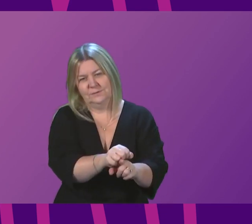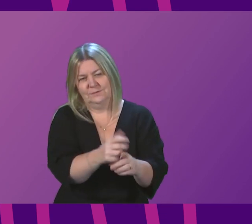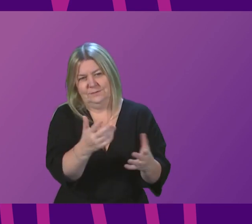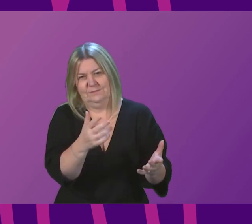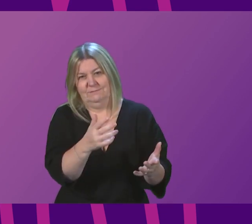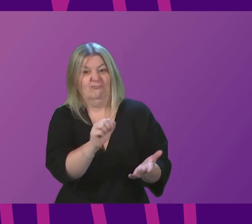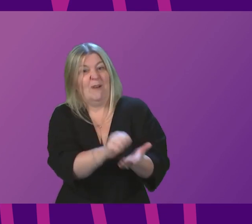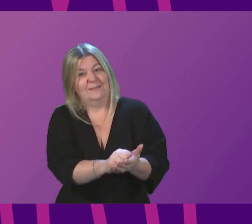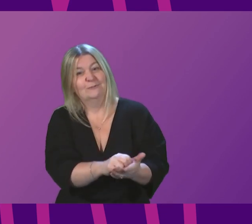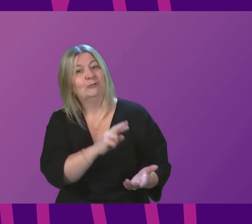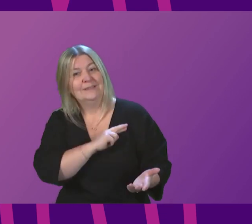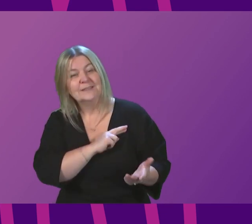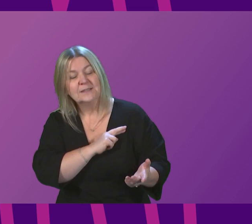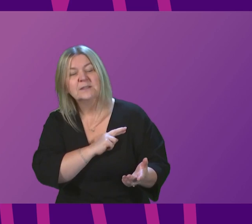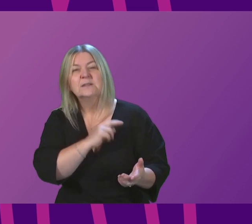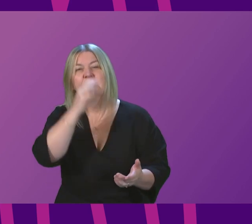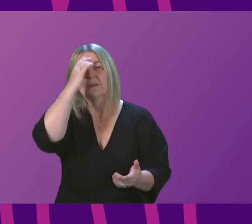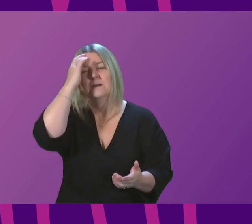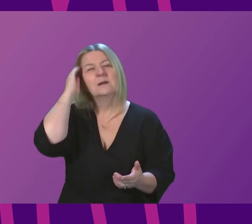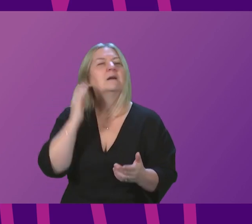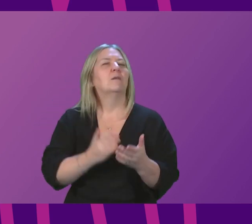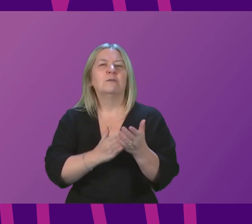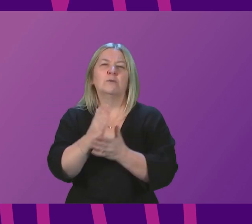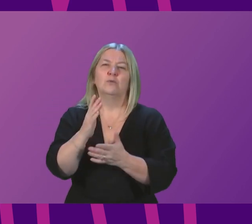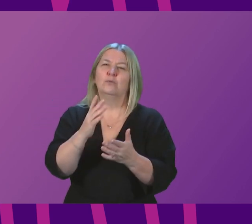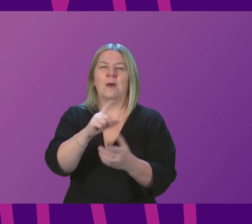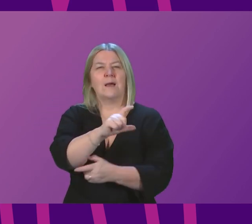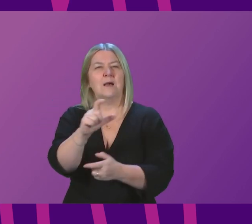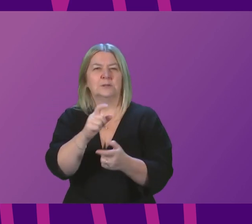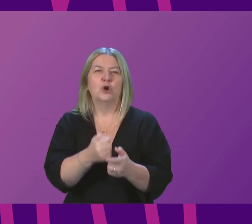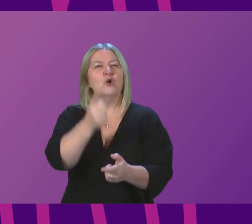Through the “Detect cancer early” programme, we have focused on some of the most common